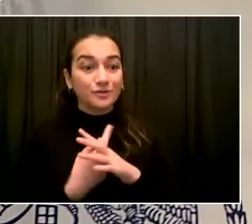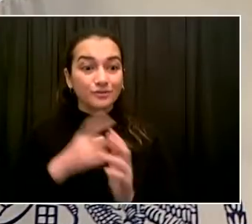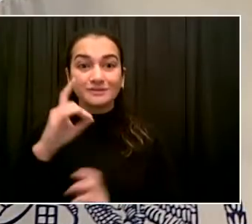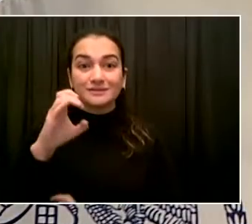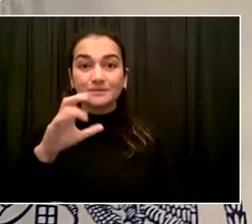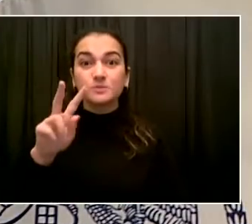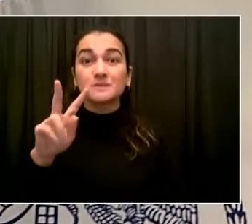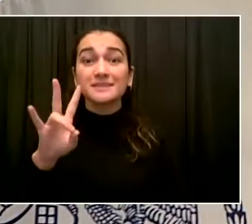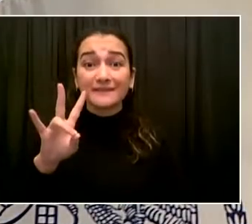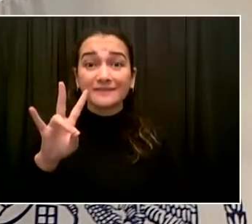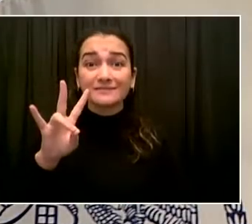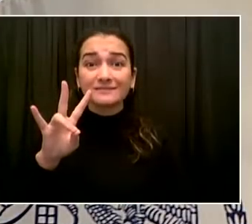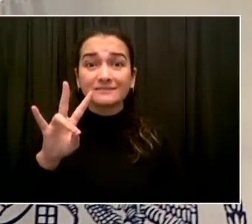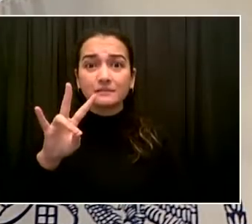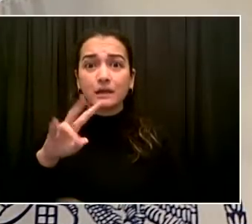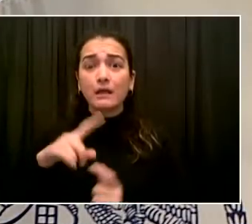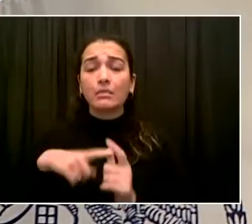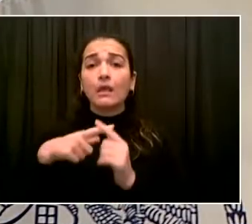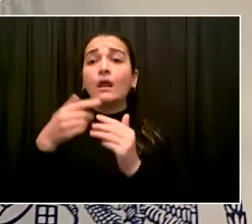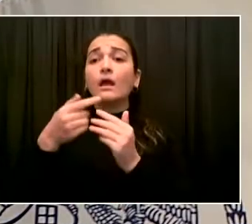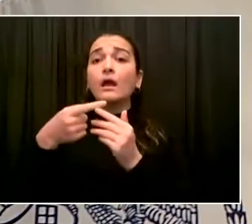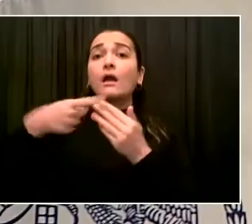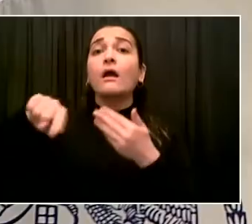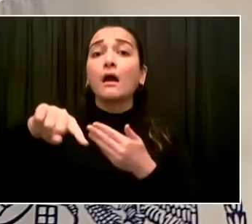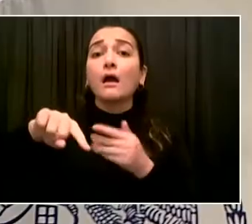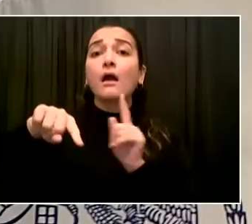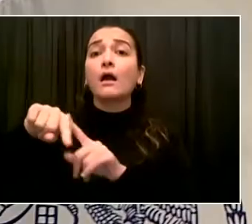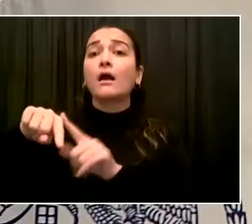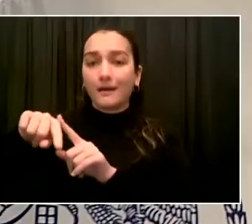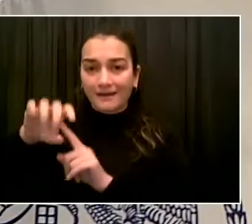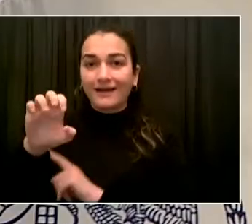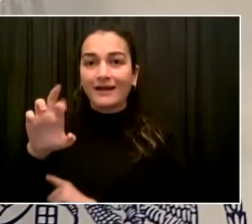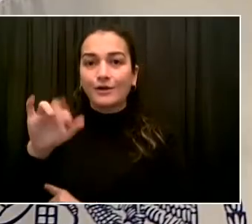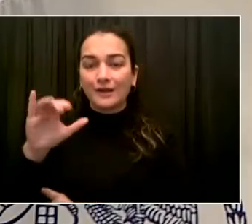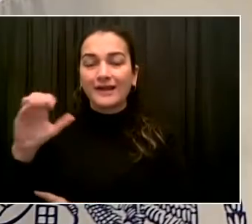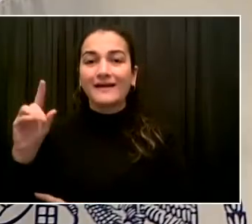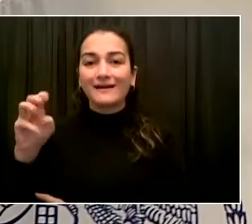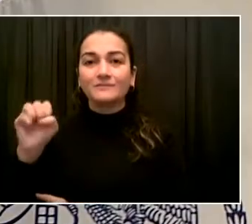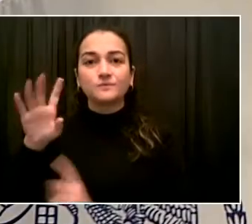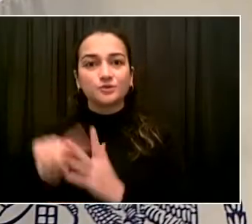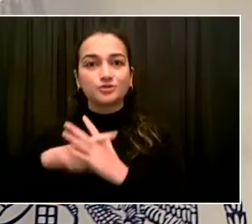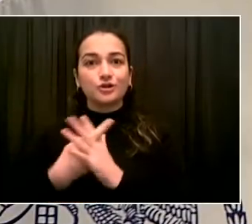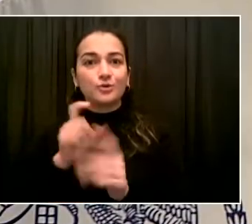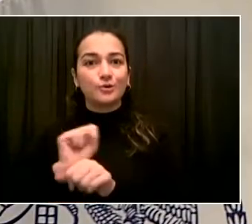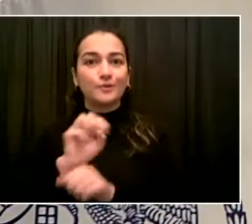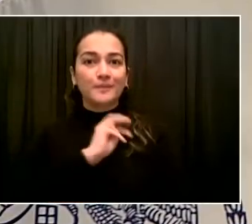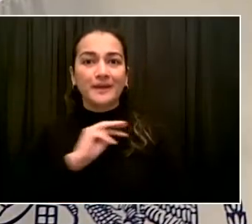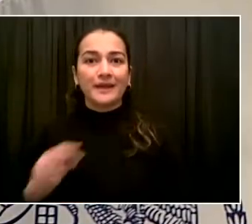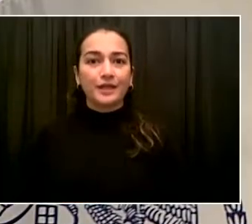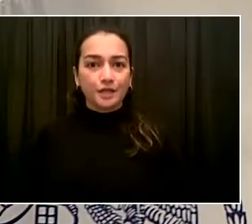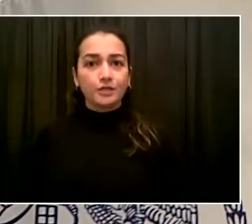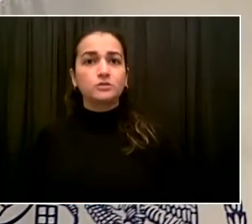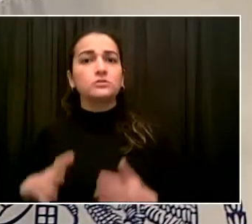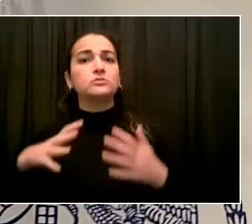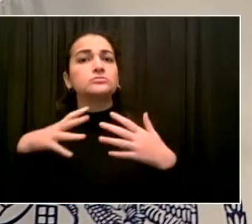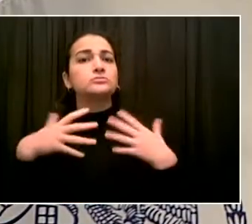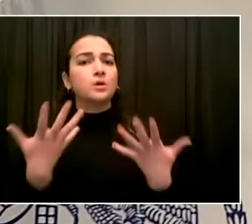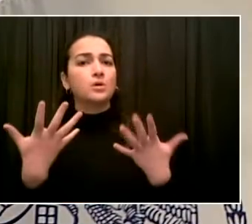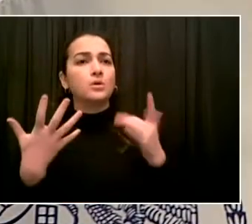AS I UNDERSTAND IT, FOR WHAT YOU SAID, UNTIL 27 DECEBEMR HIWCH IS LESS THAN A WEEK BEFORE YOU LEAVE OFFICE AND